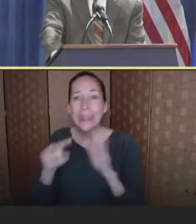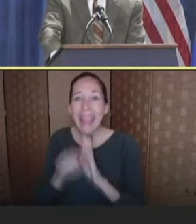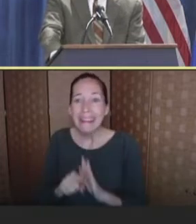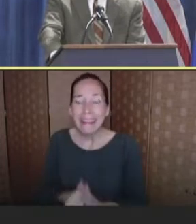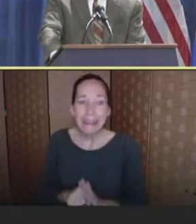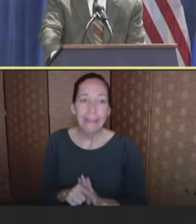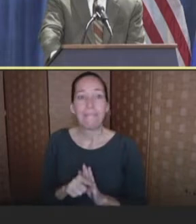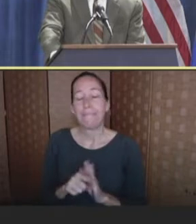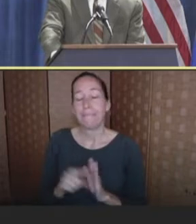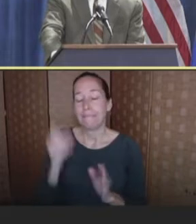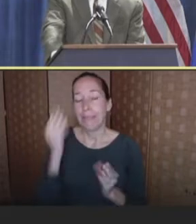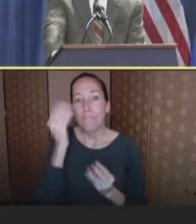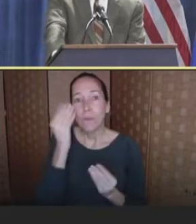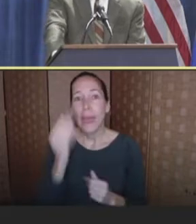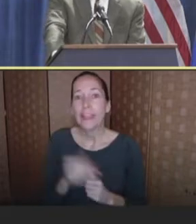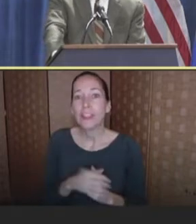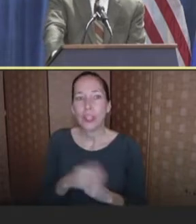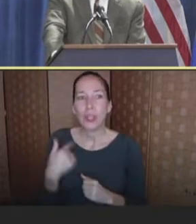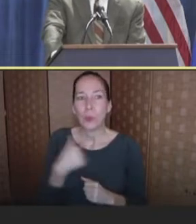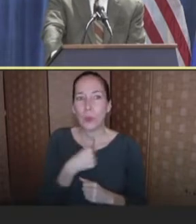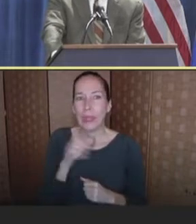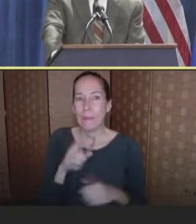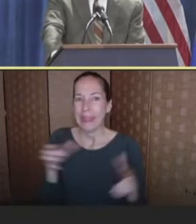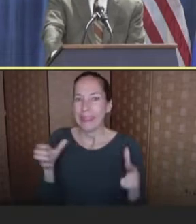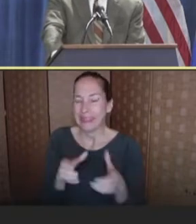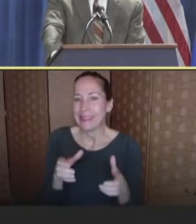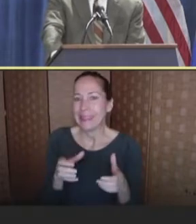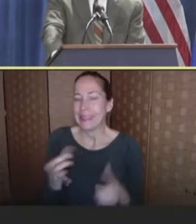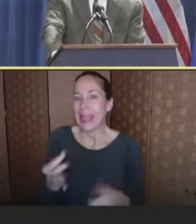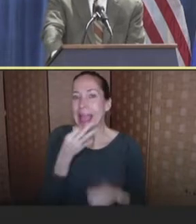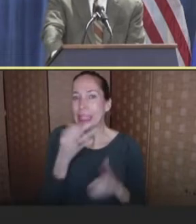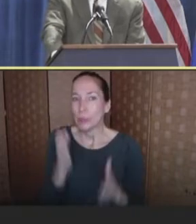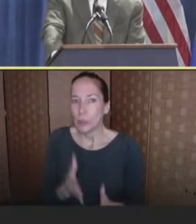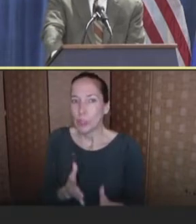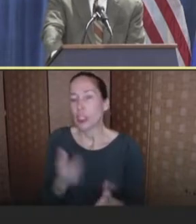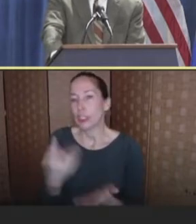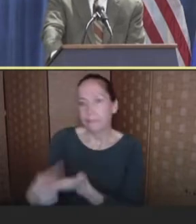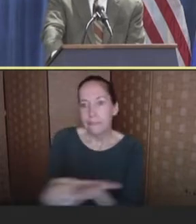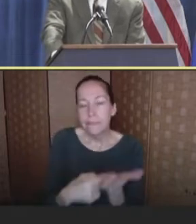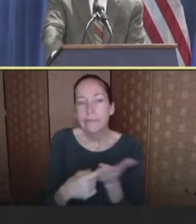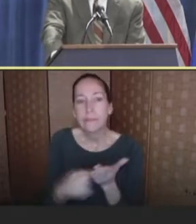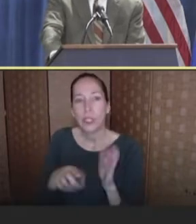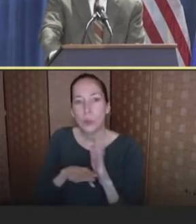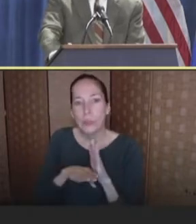both in and outside of HHS to develop, fund, and implement a comprehensive strategy for